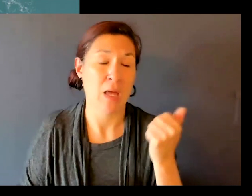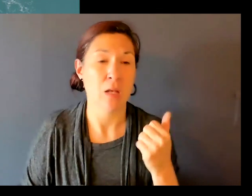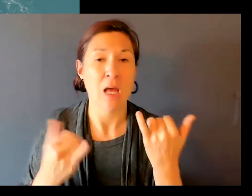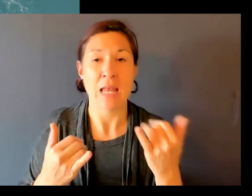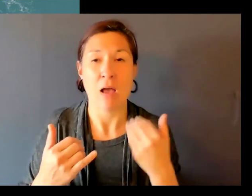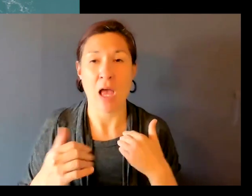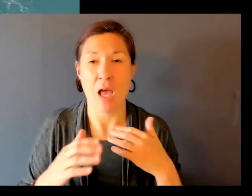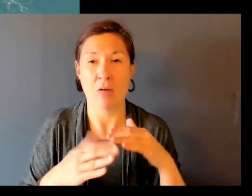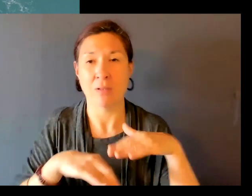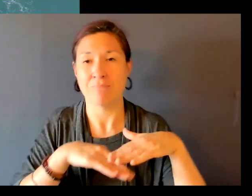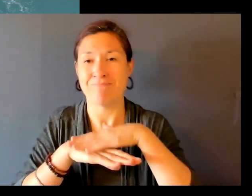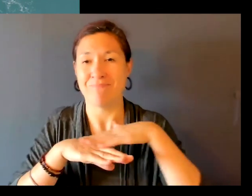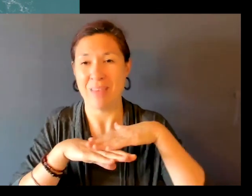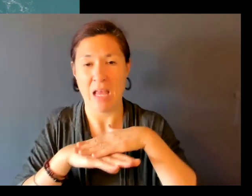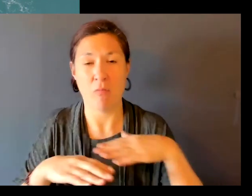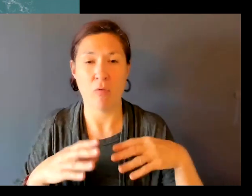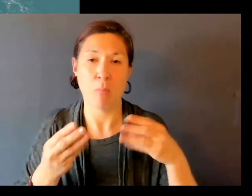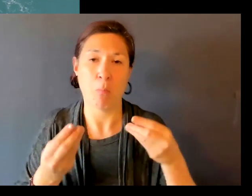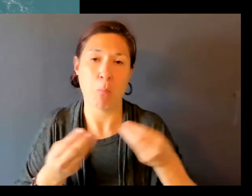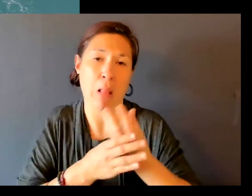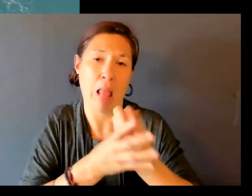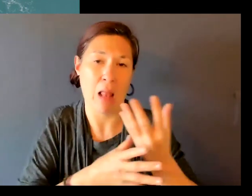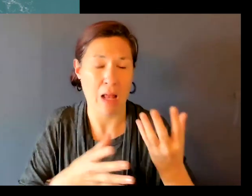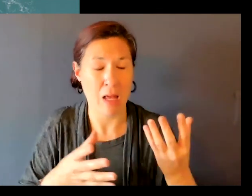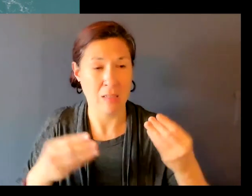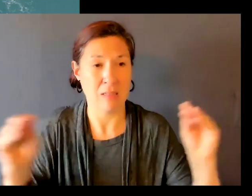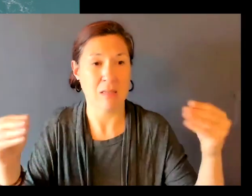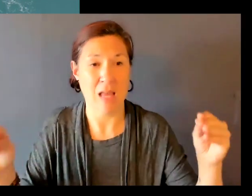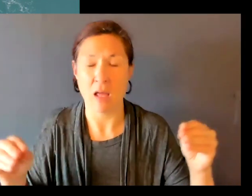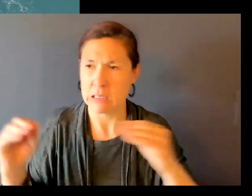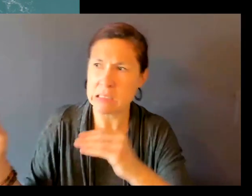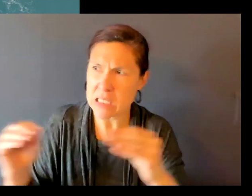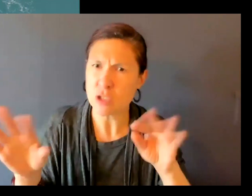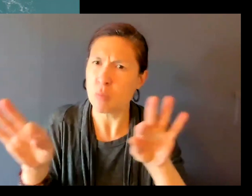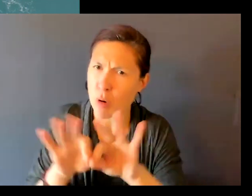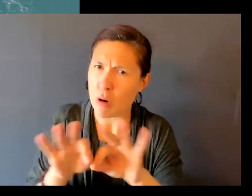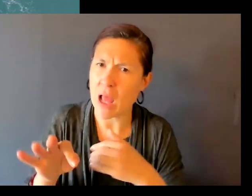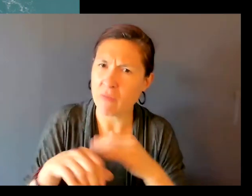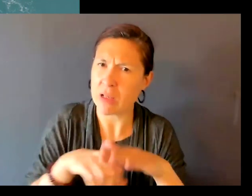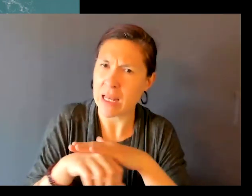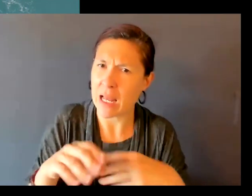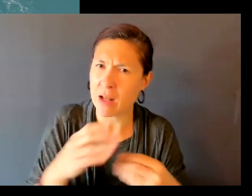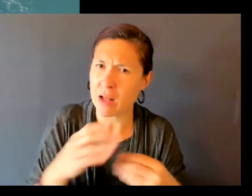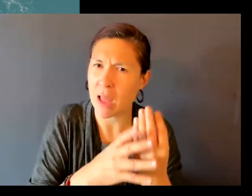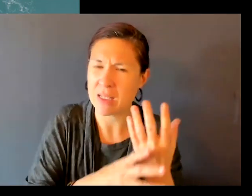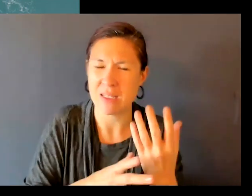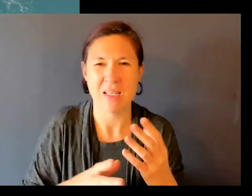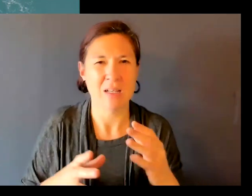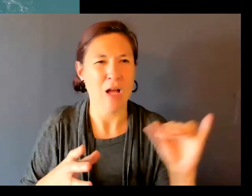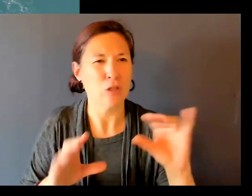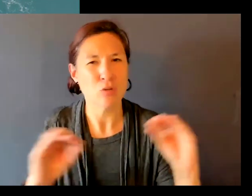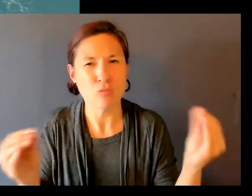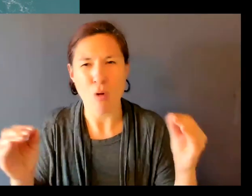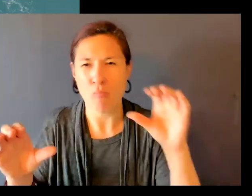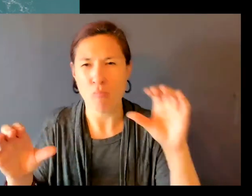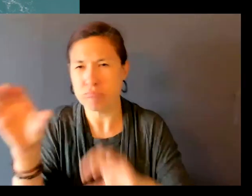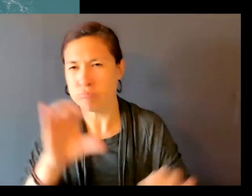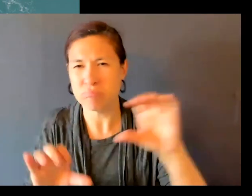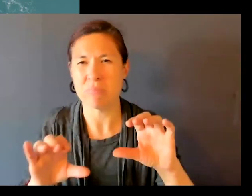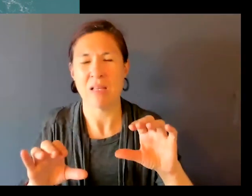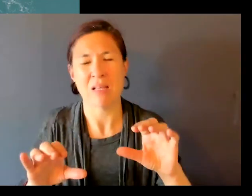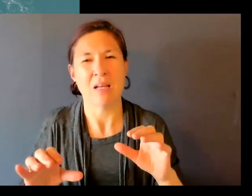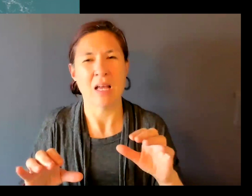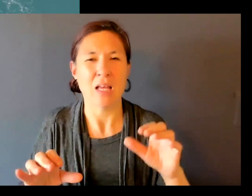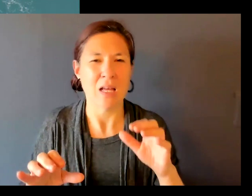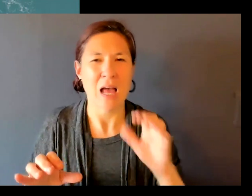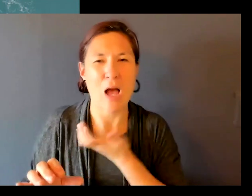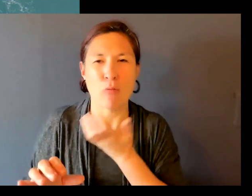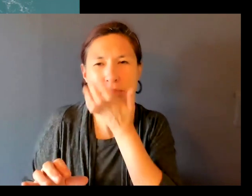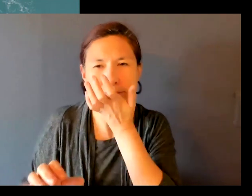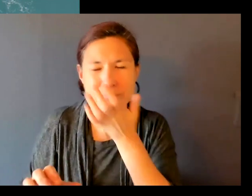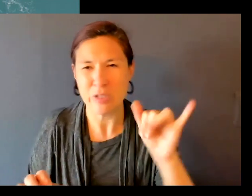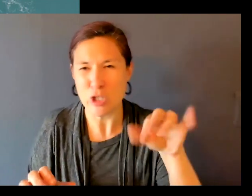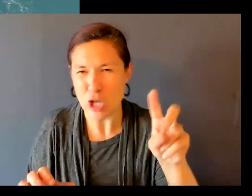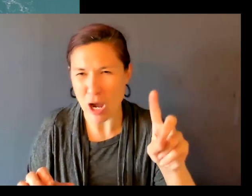: Thank you, Francis.